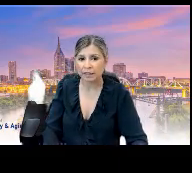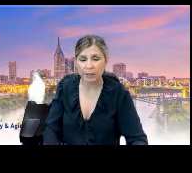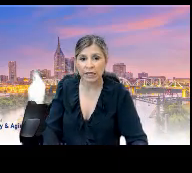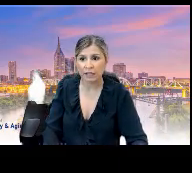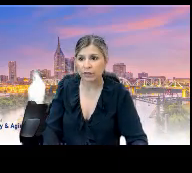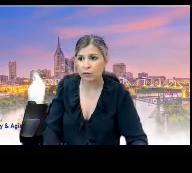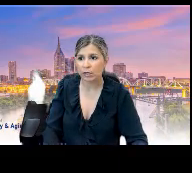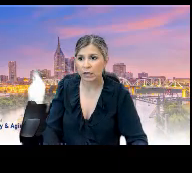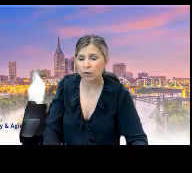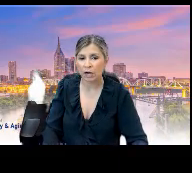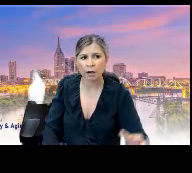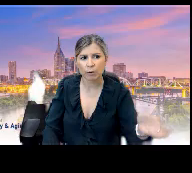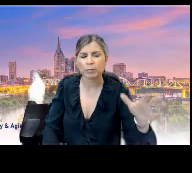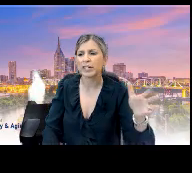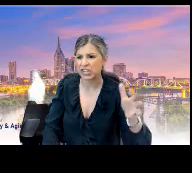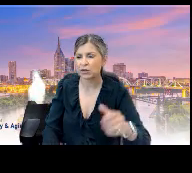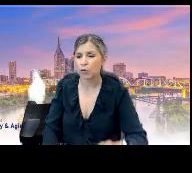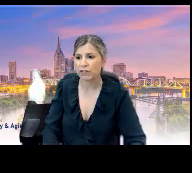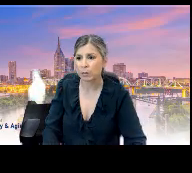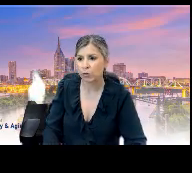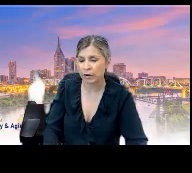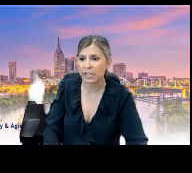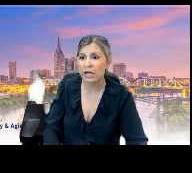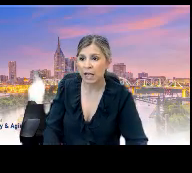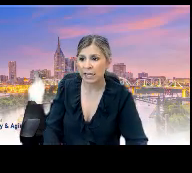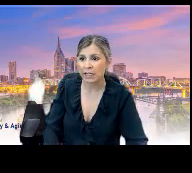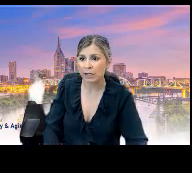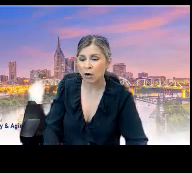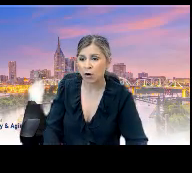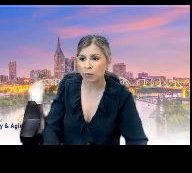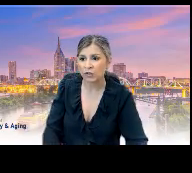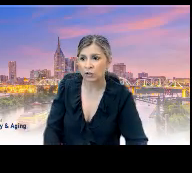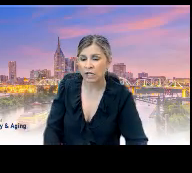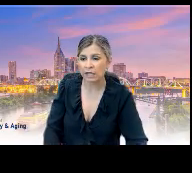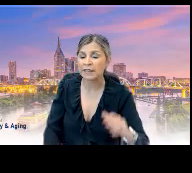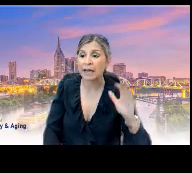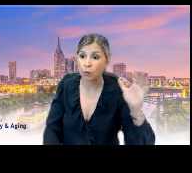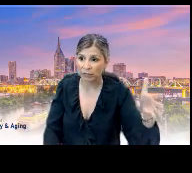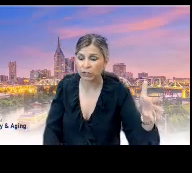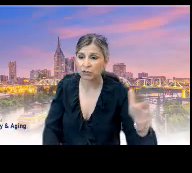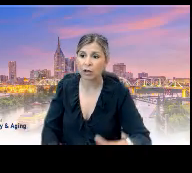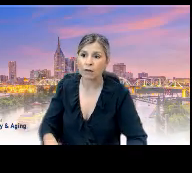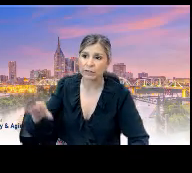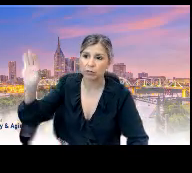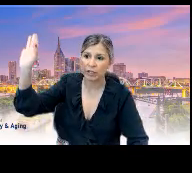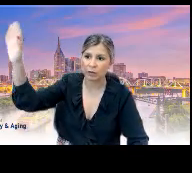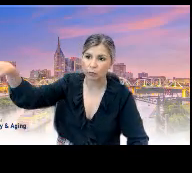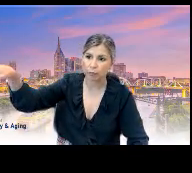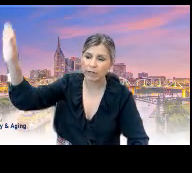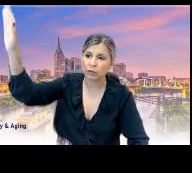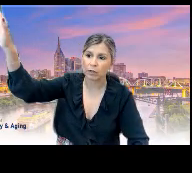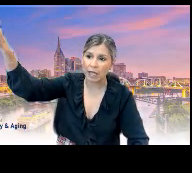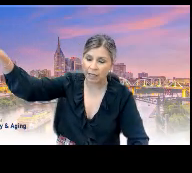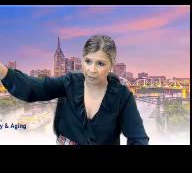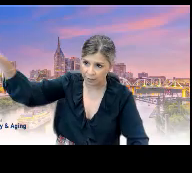positioning clinics up and going at the beginning of the new year, probably January, February in our regional in that West